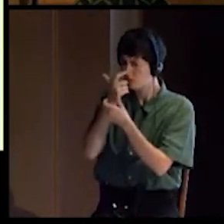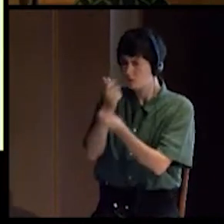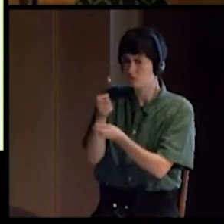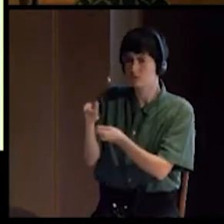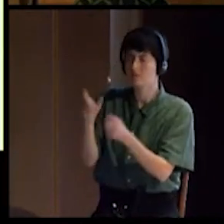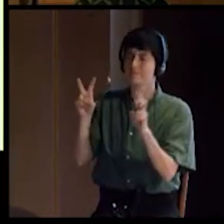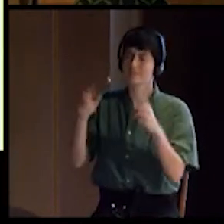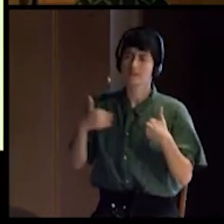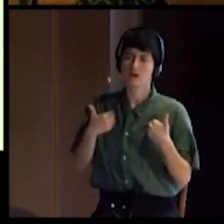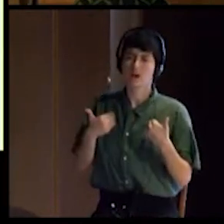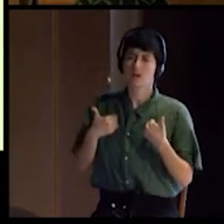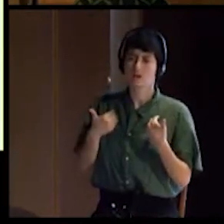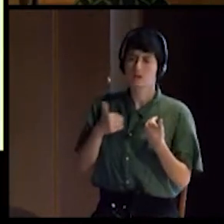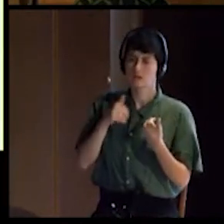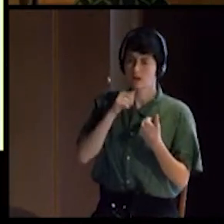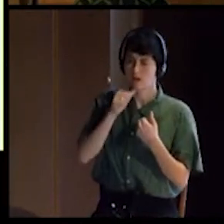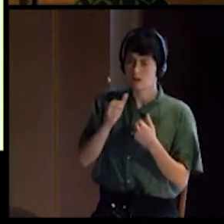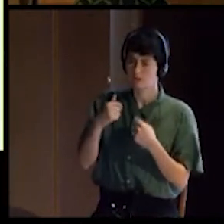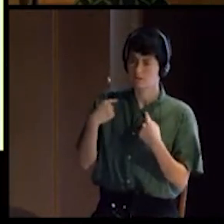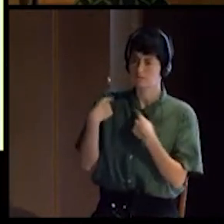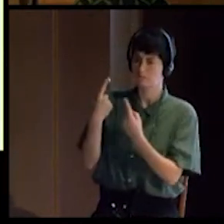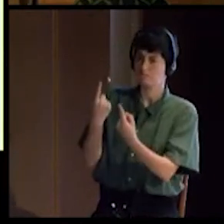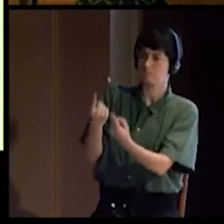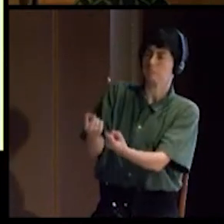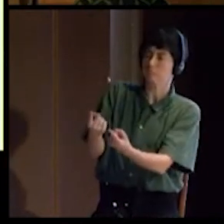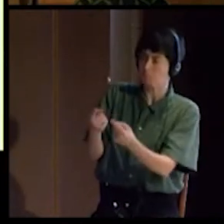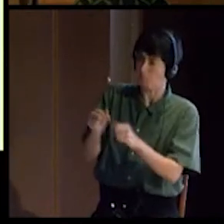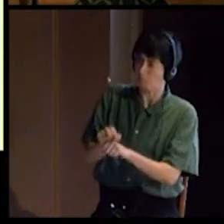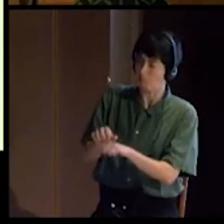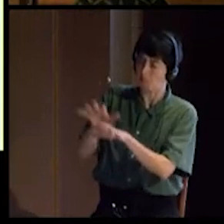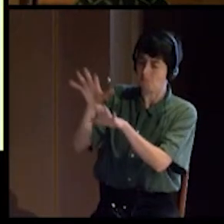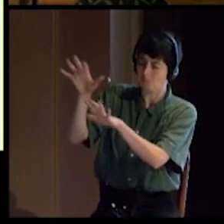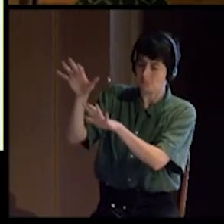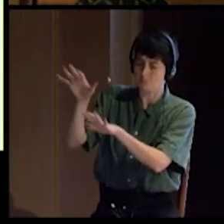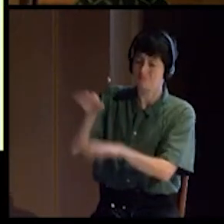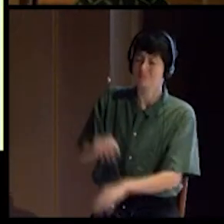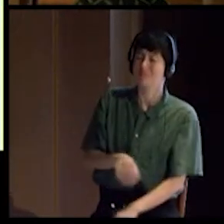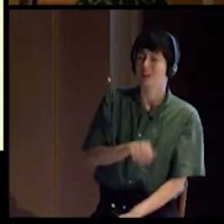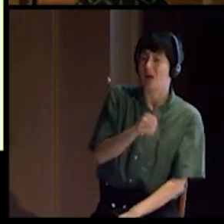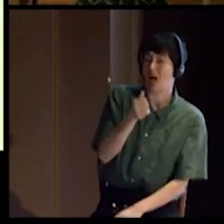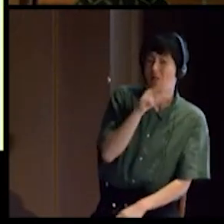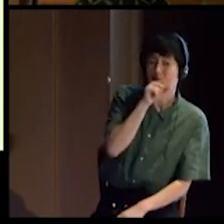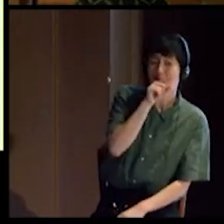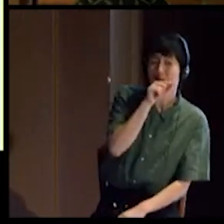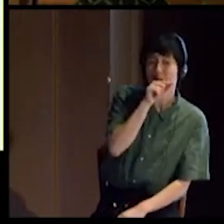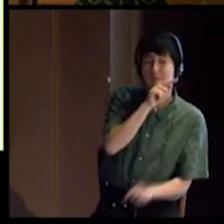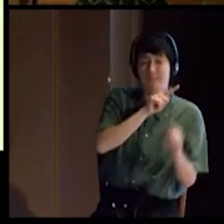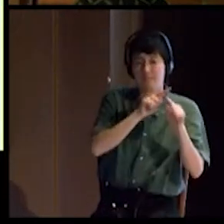in the Himalayas had already evolved in other parts of the world and then colonized the Himalayas as they were forming.